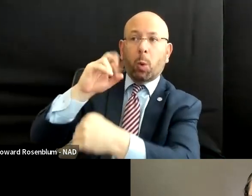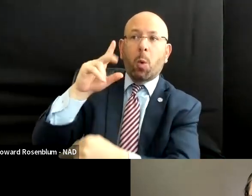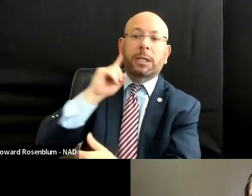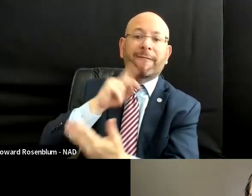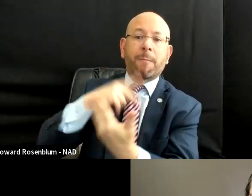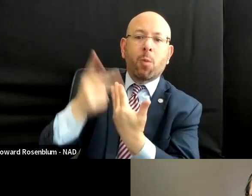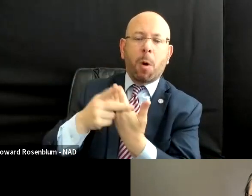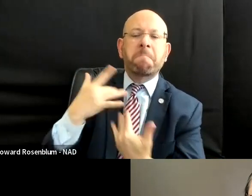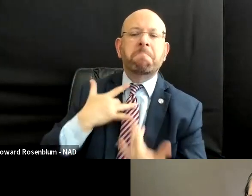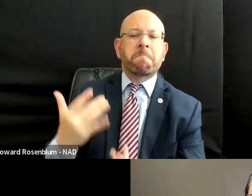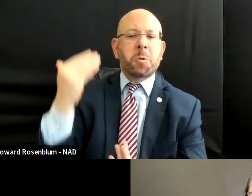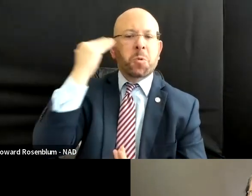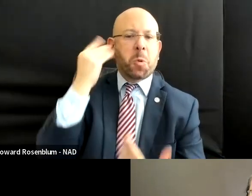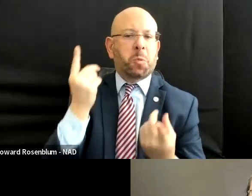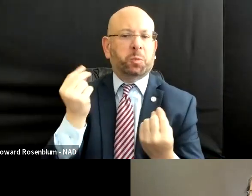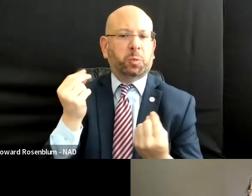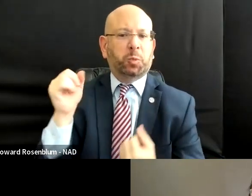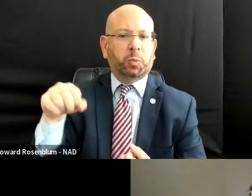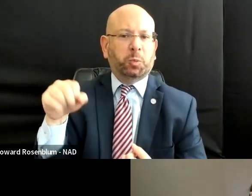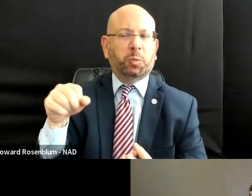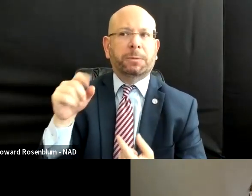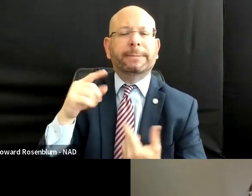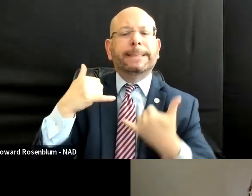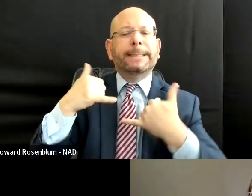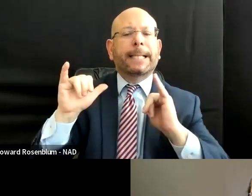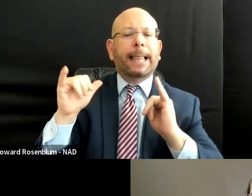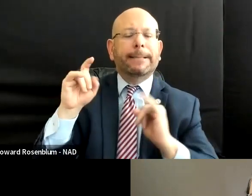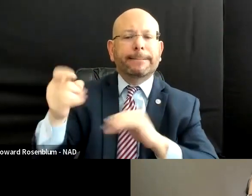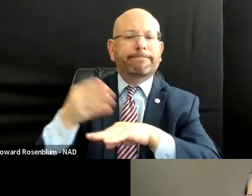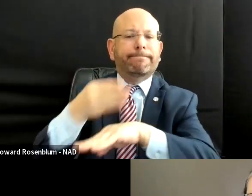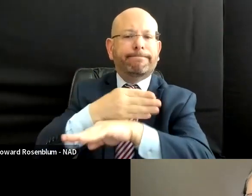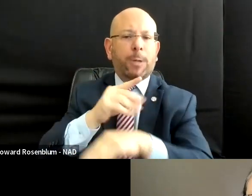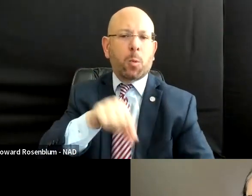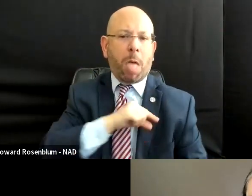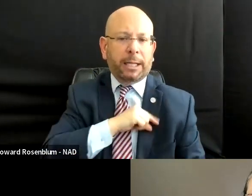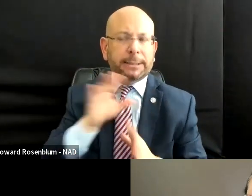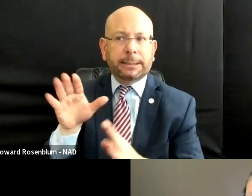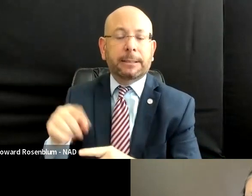sources. K through 12, there are many schools who don't have a concept of how to serve the Deaf population